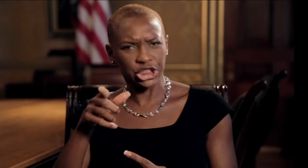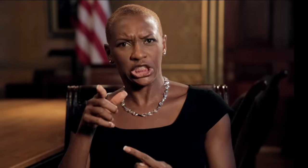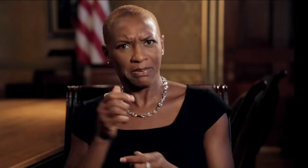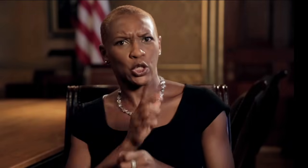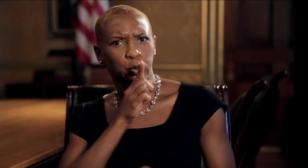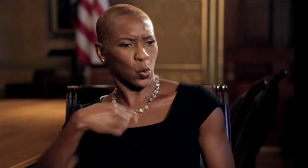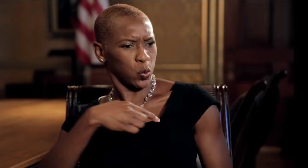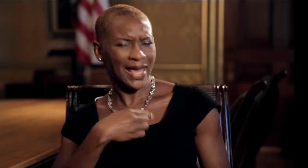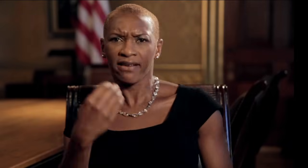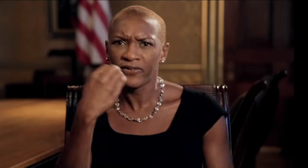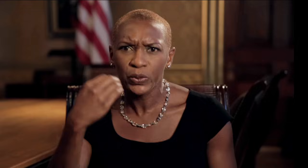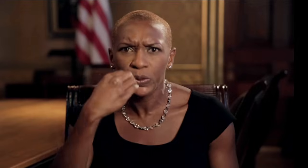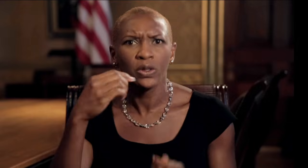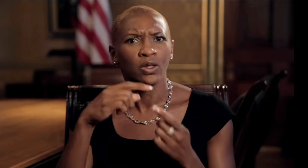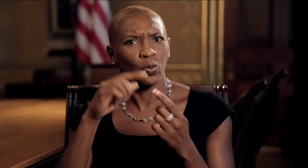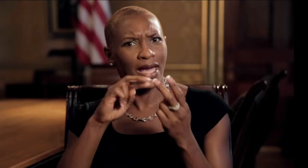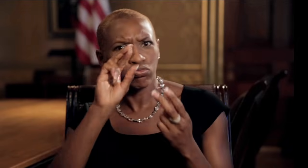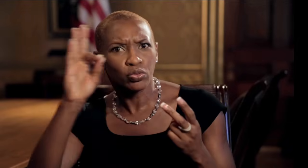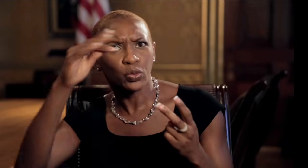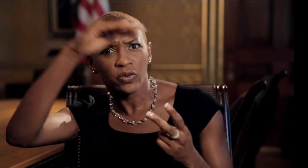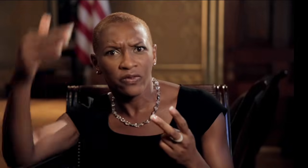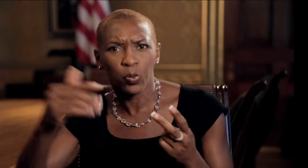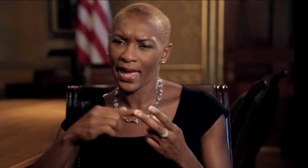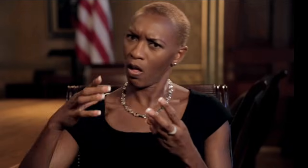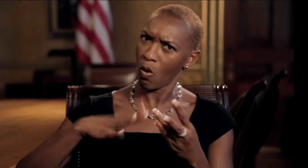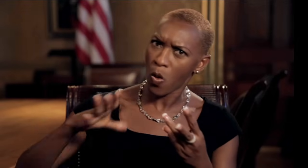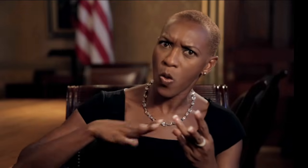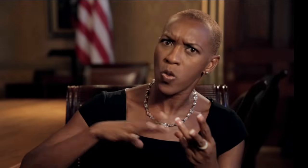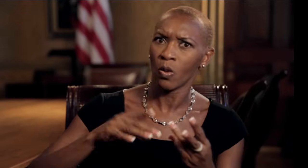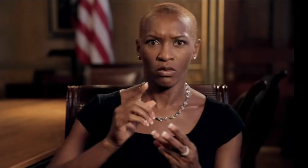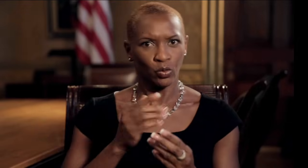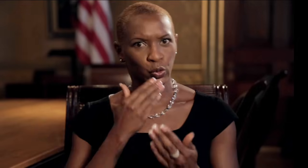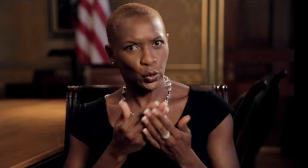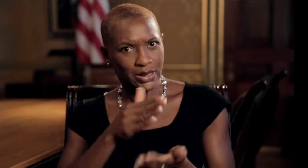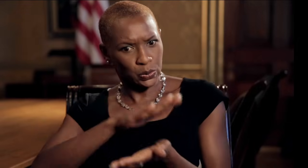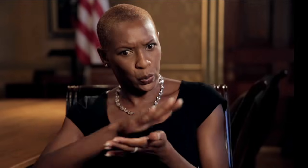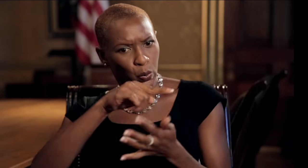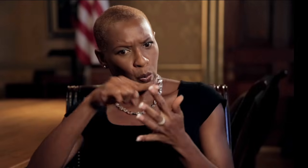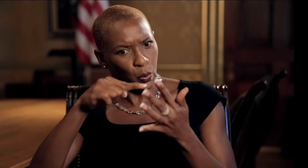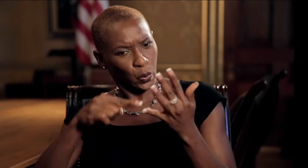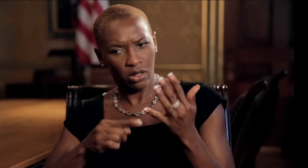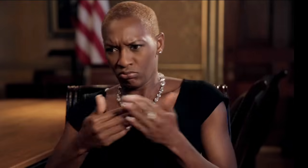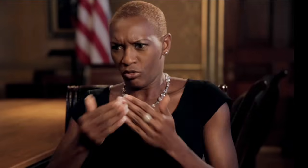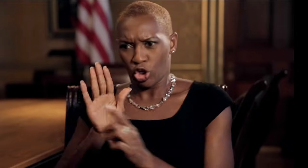She made sure we had food, a roof over our head, clothing, and good schools.